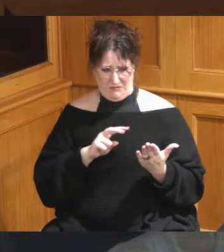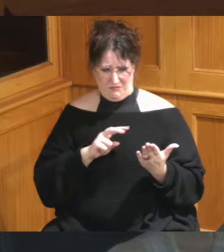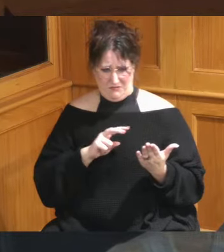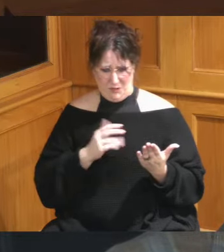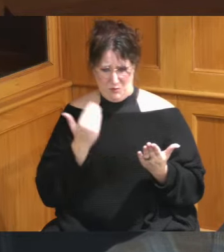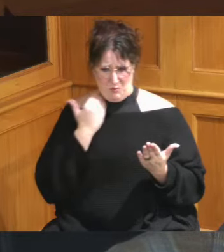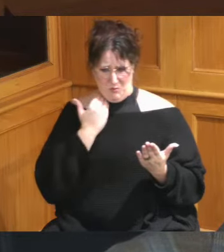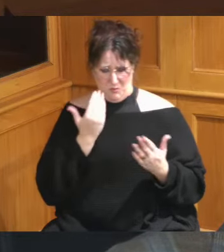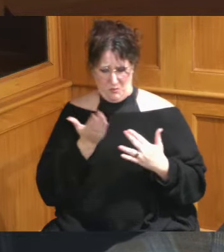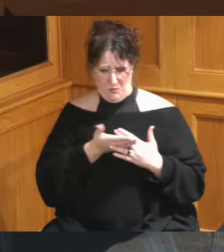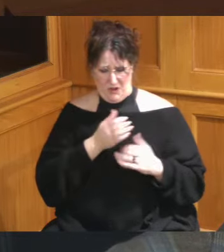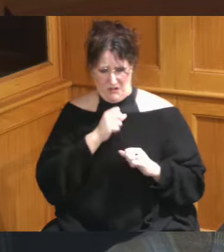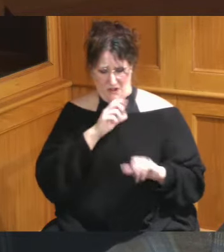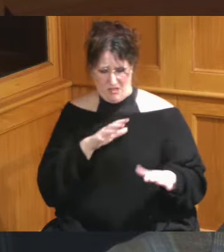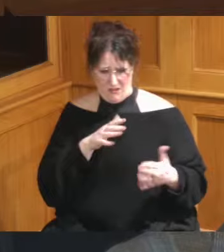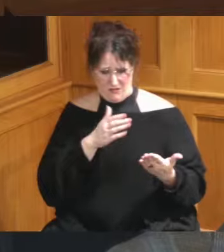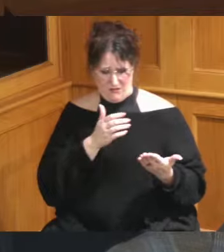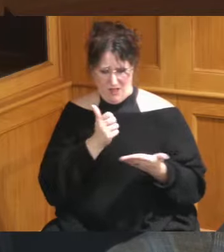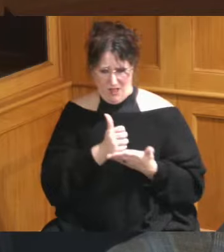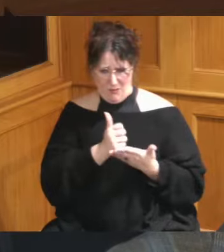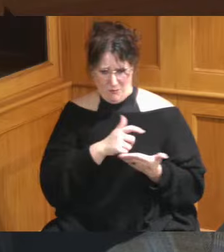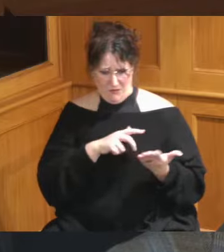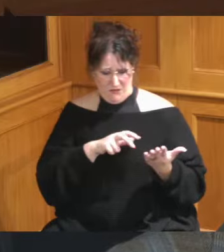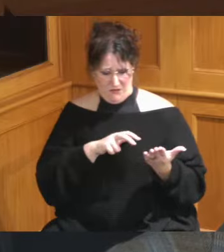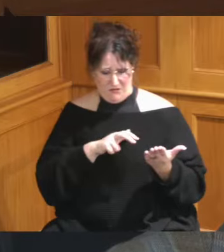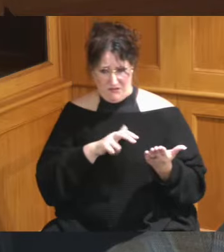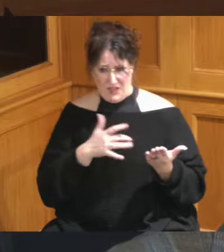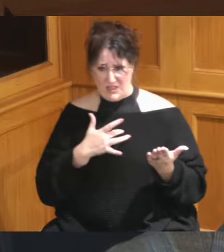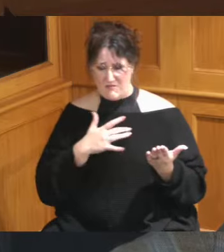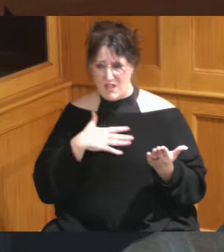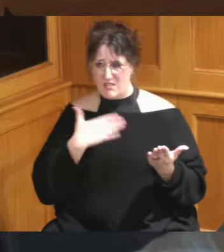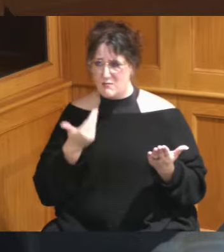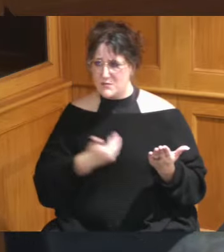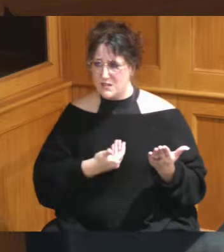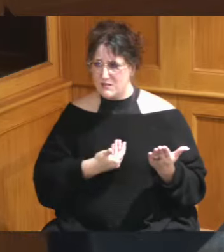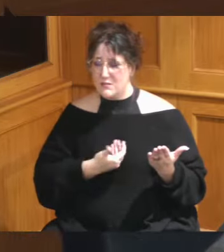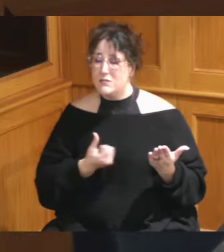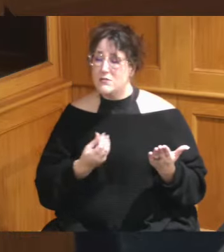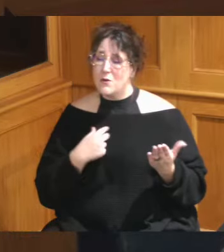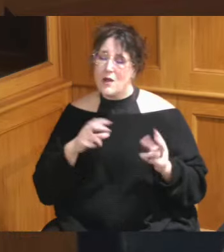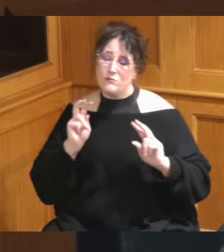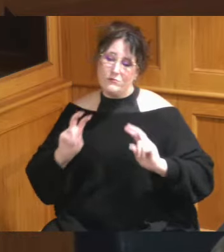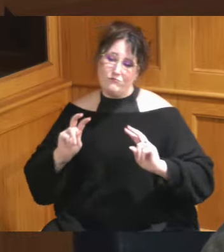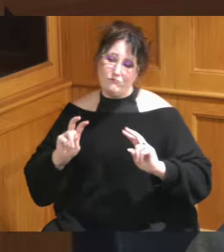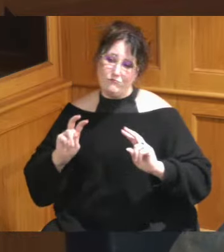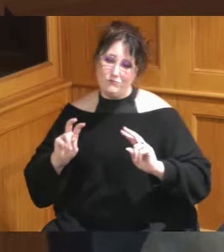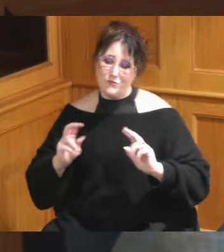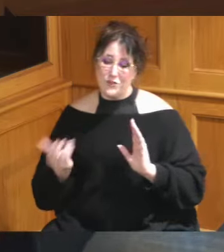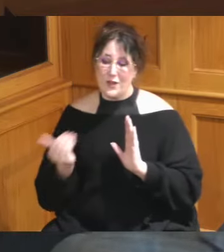the property tax going up and they get a little upset. So, I'm looking forward to again doing it